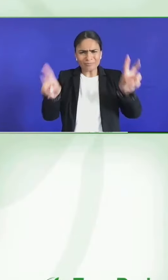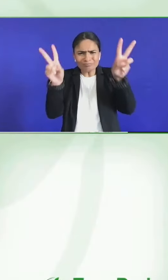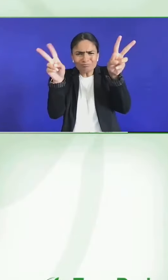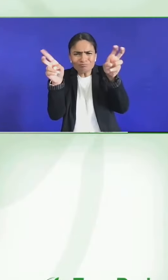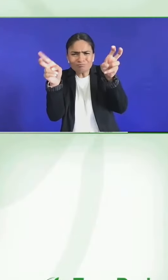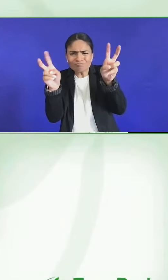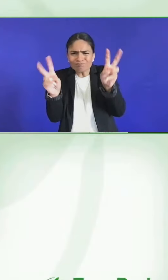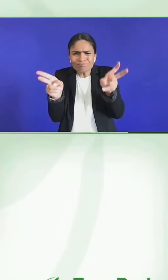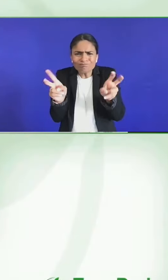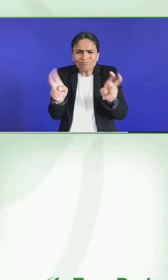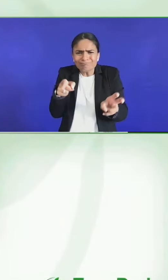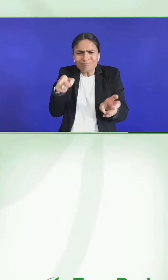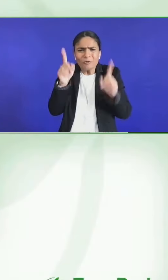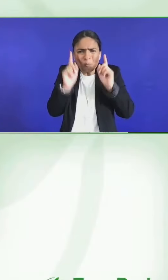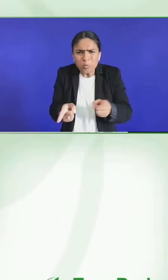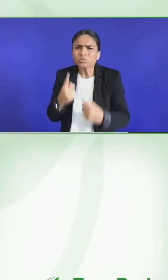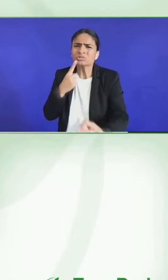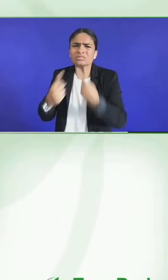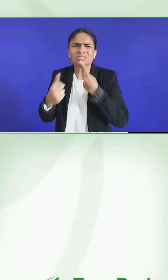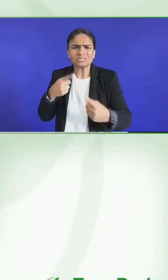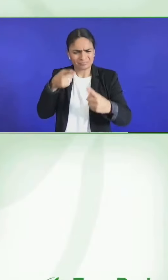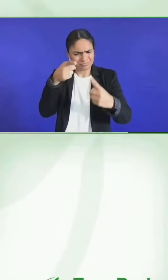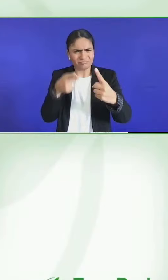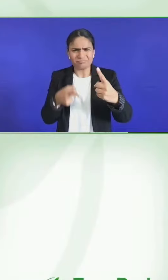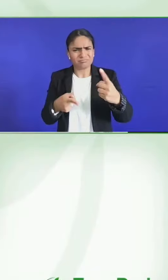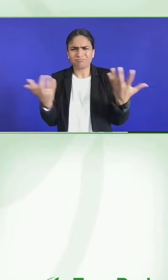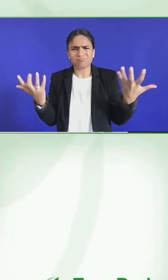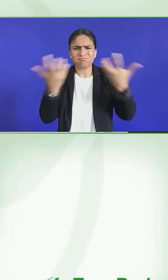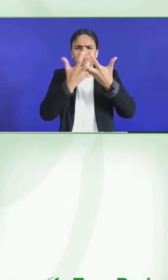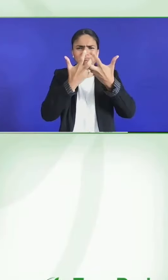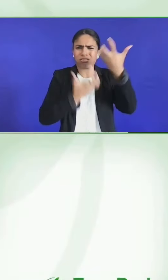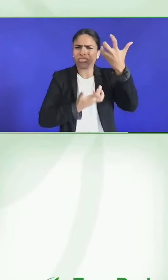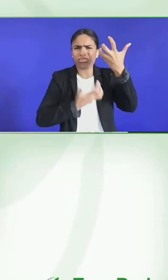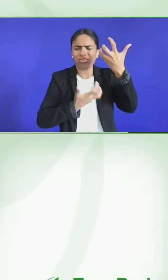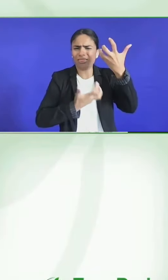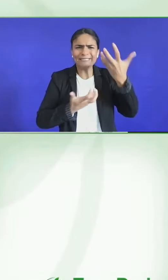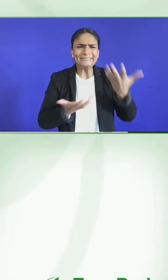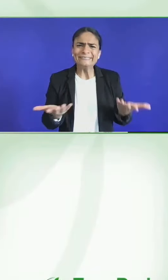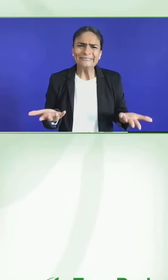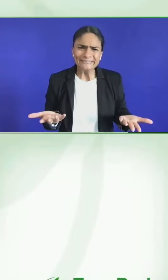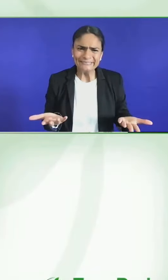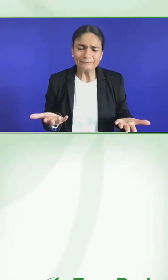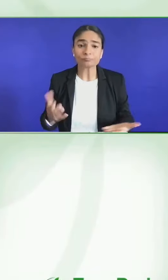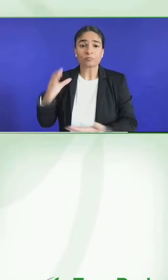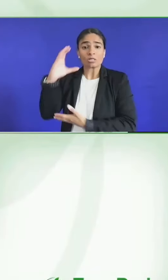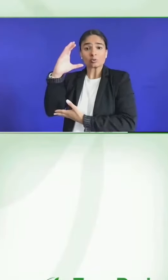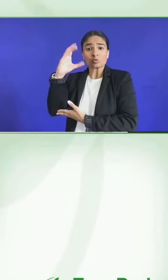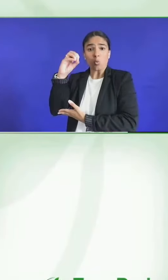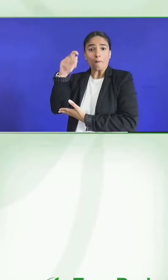We need to work with disabled people in our organisation and empower each other, that is very important.